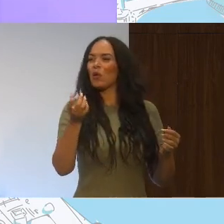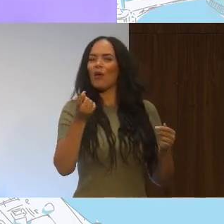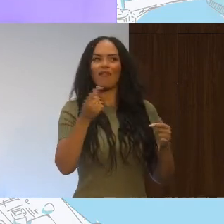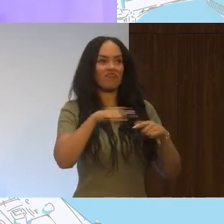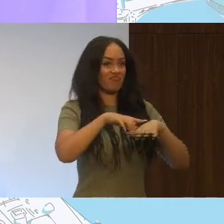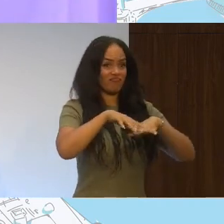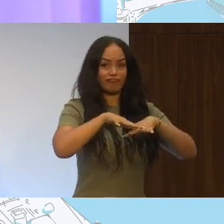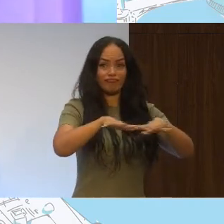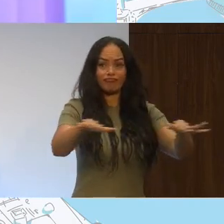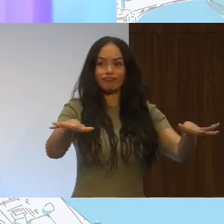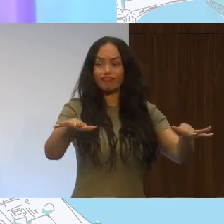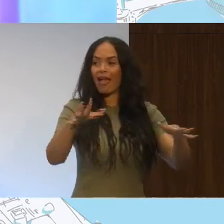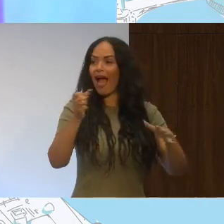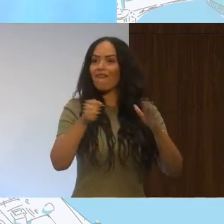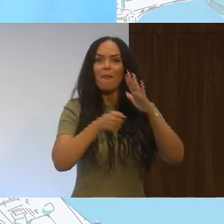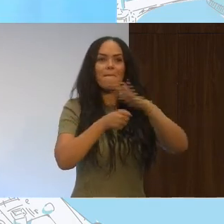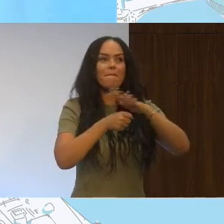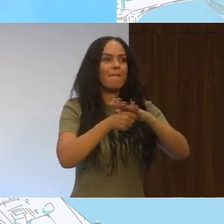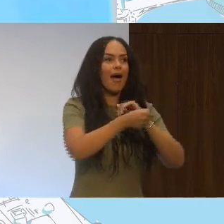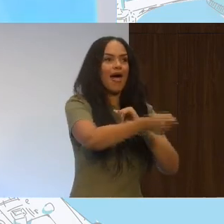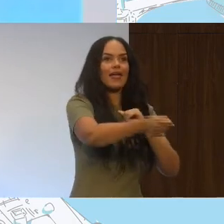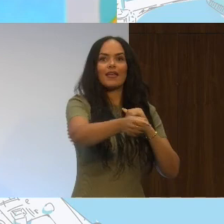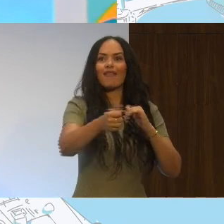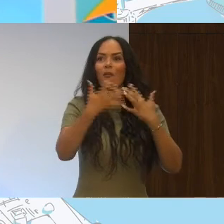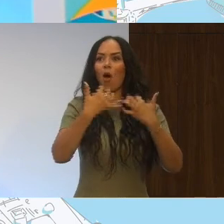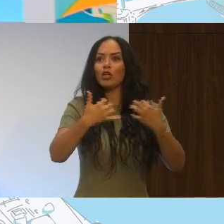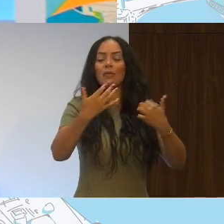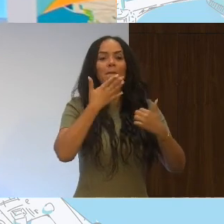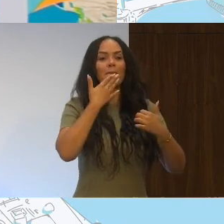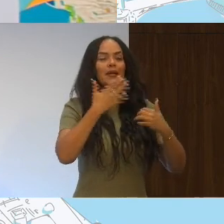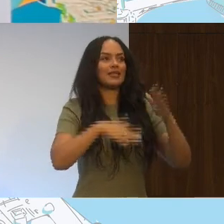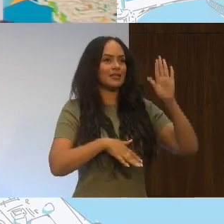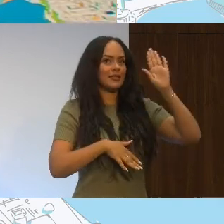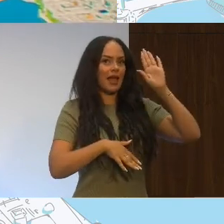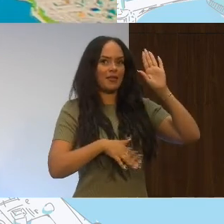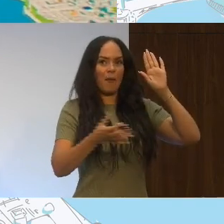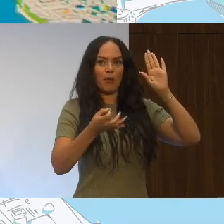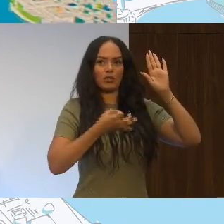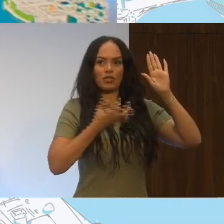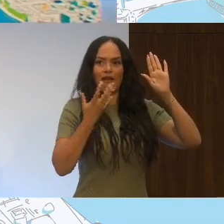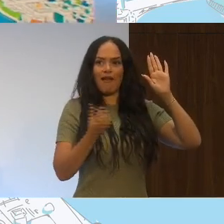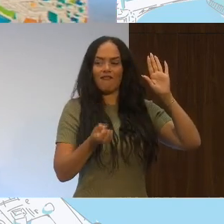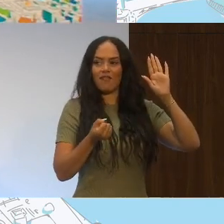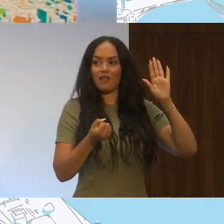There is a mic roaming somewhere, so please do put your hand up if you have a question for either of our professors.